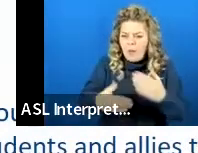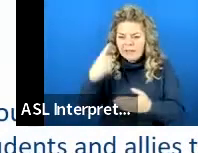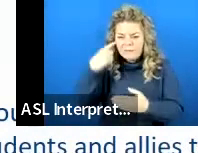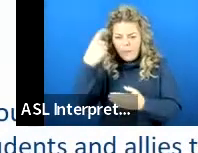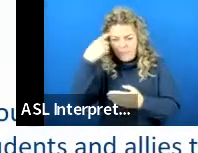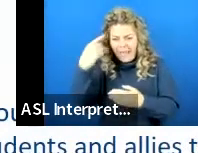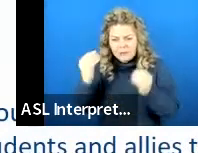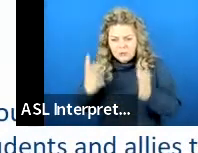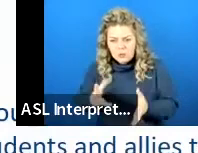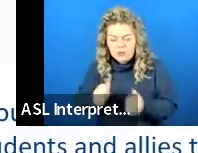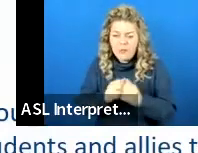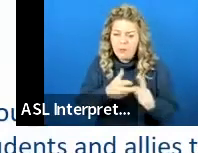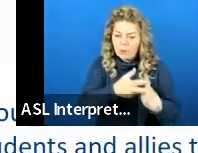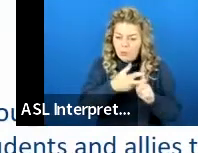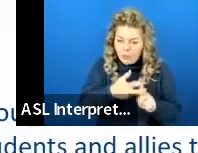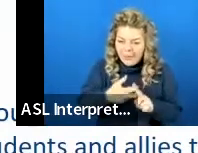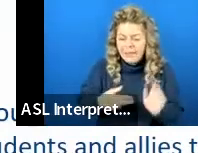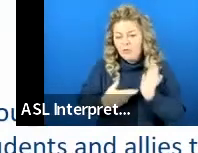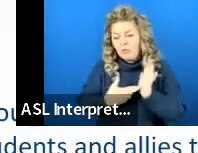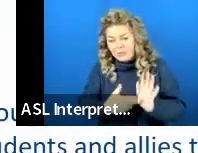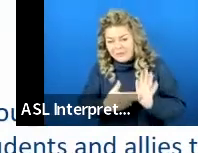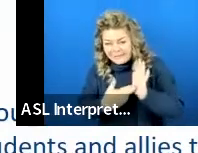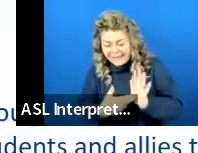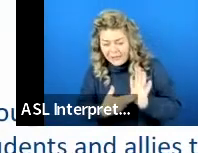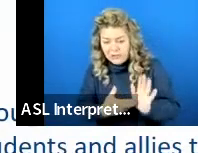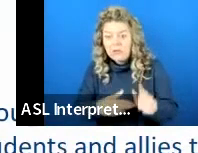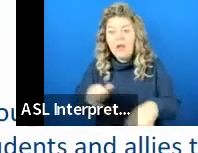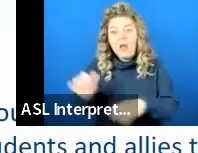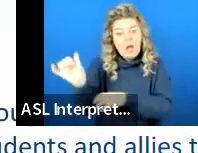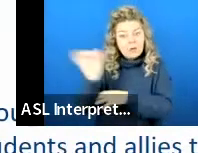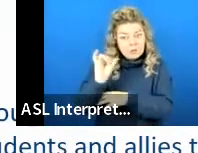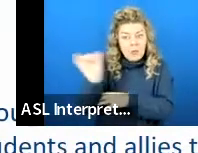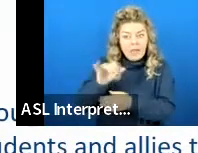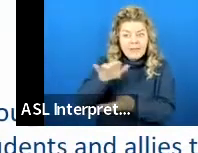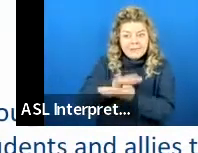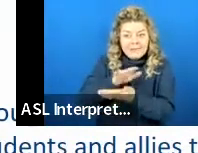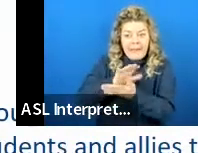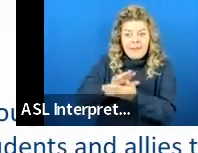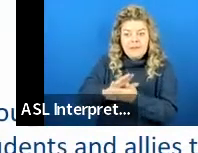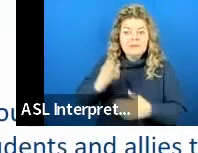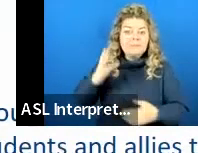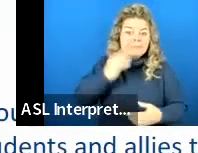to recruitment representation as well as campus climate experiences.